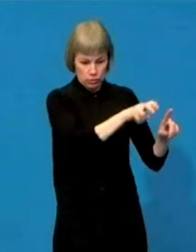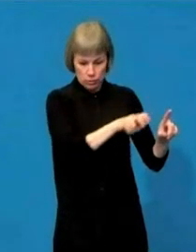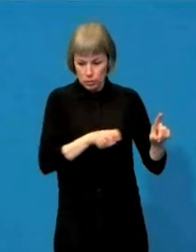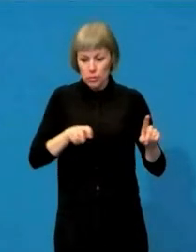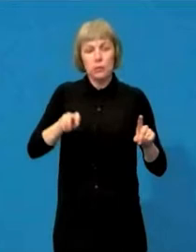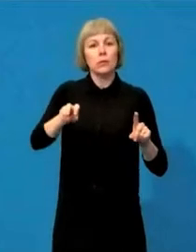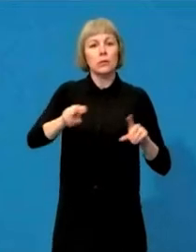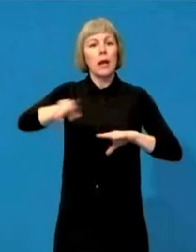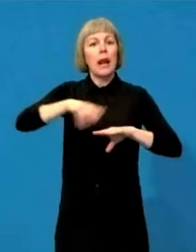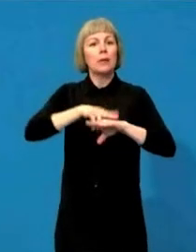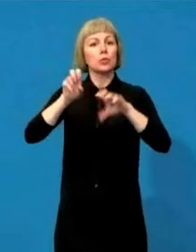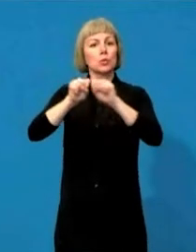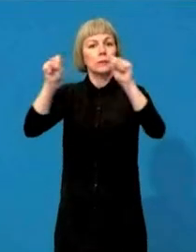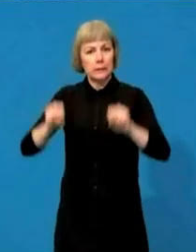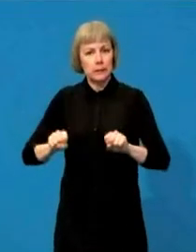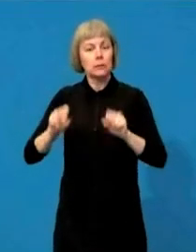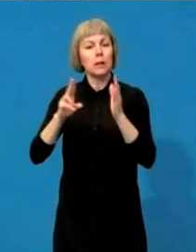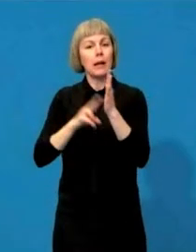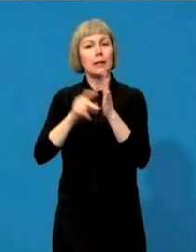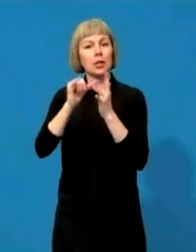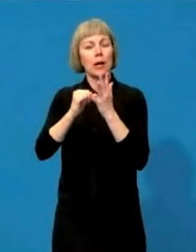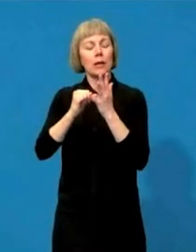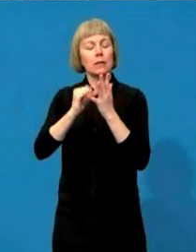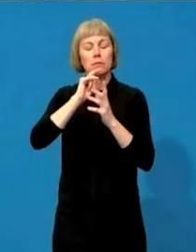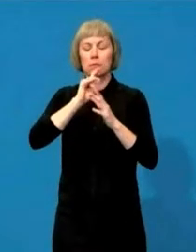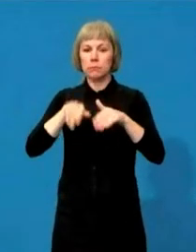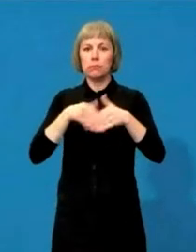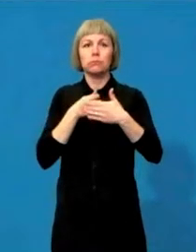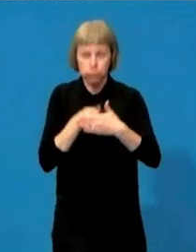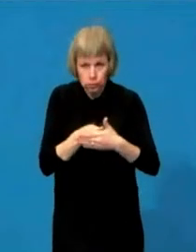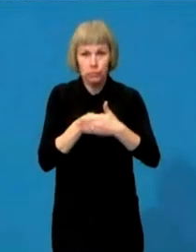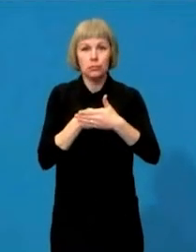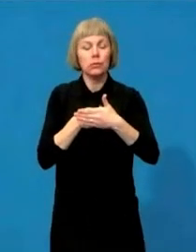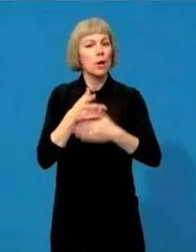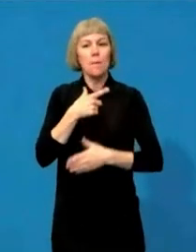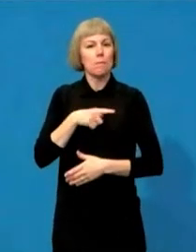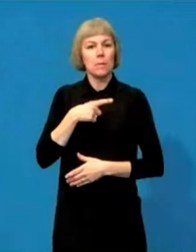level was a problem because the - they didn't - as far as we could see from our